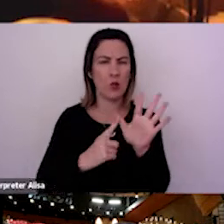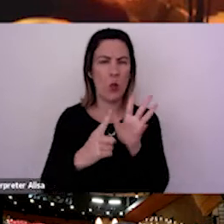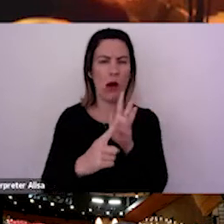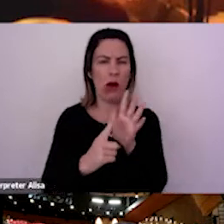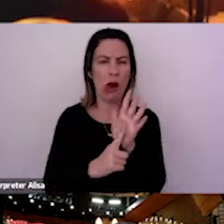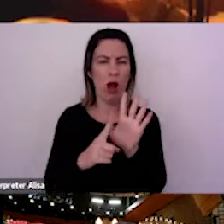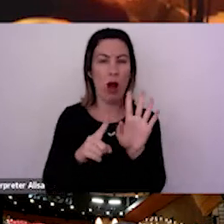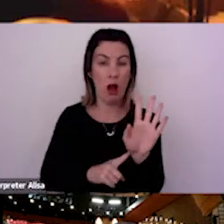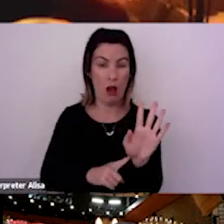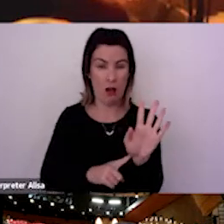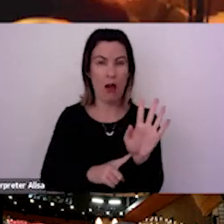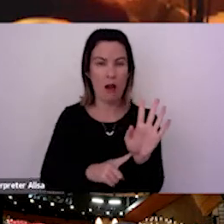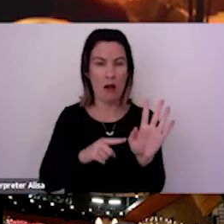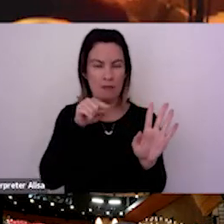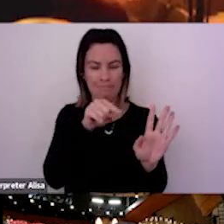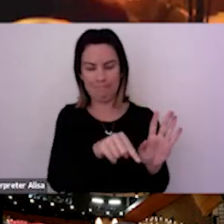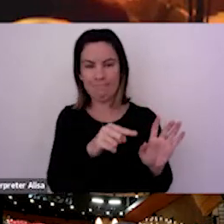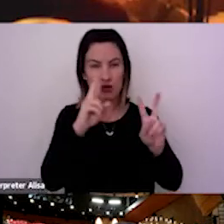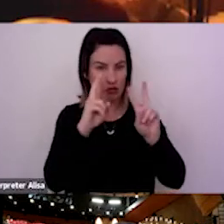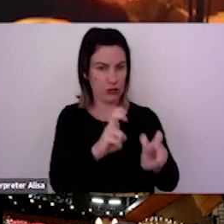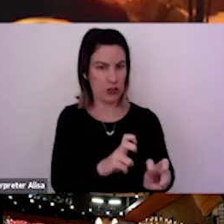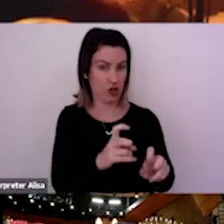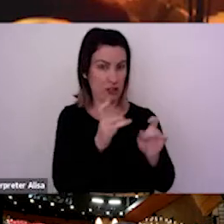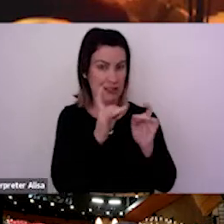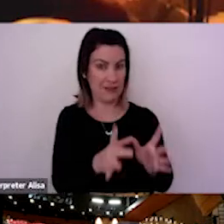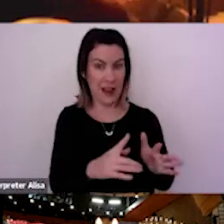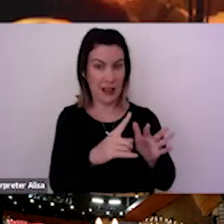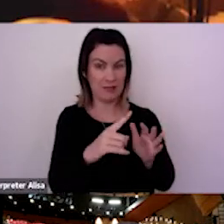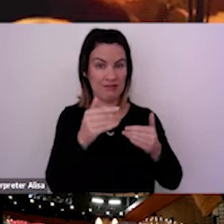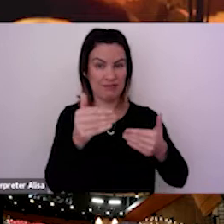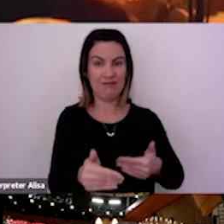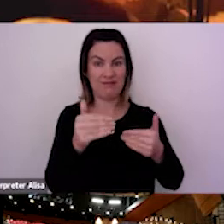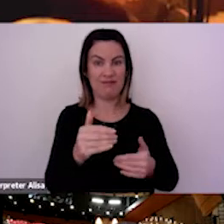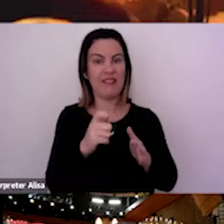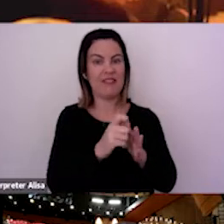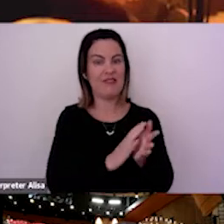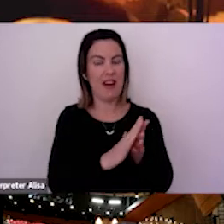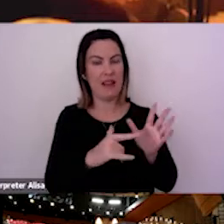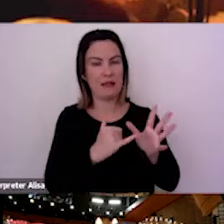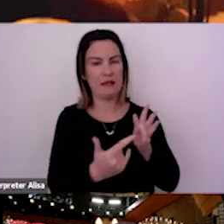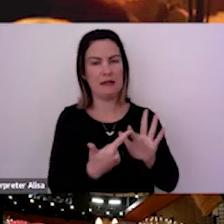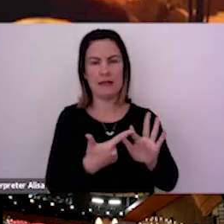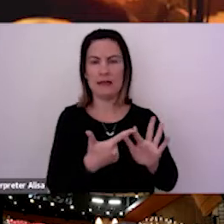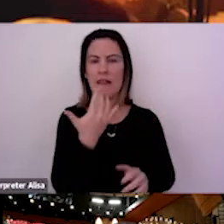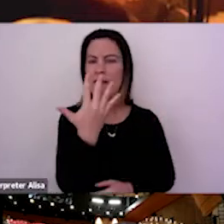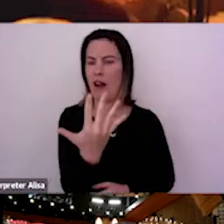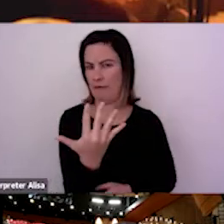phase in this tracking study that began in the midst of the chaos that was March 2020 and we are continuing to track audience